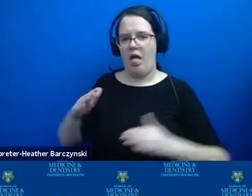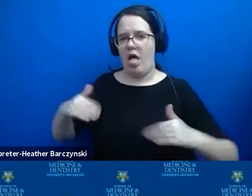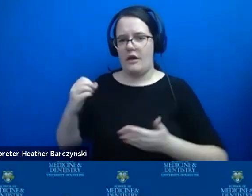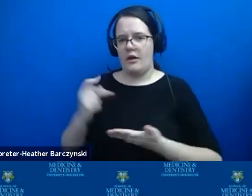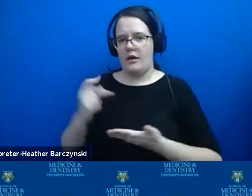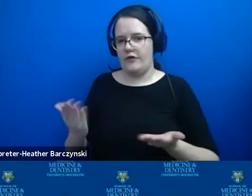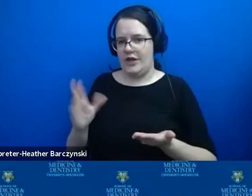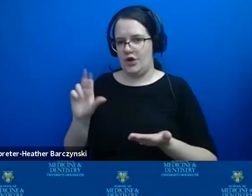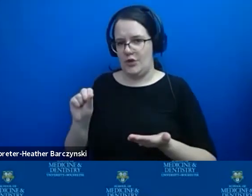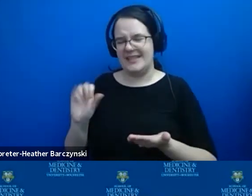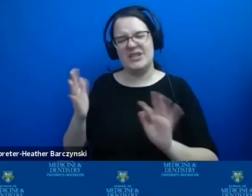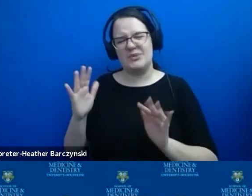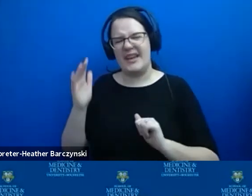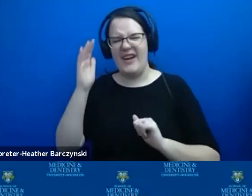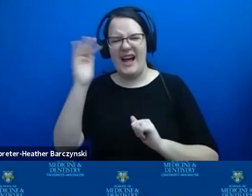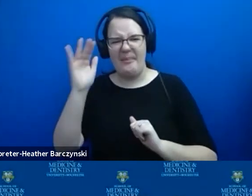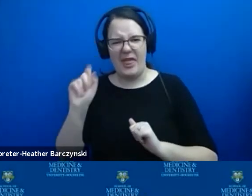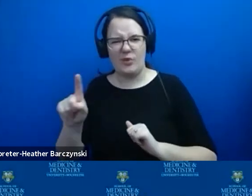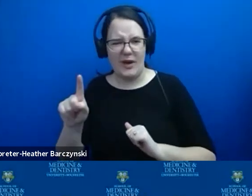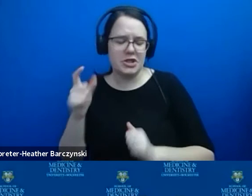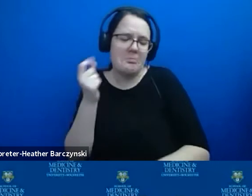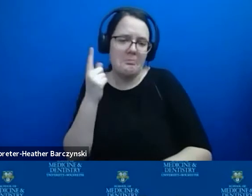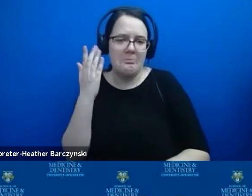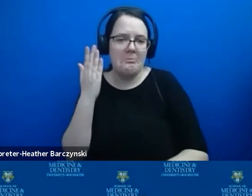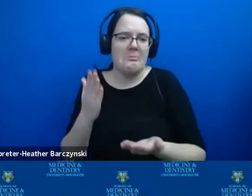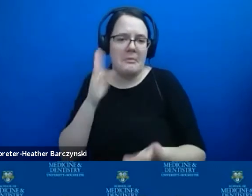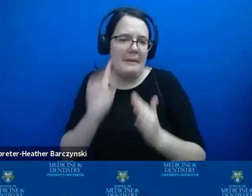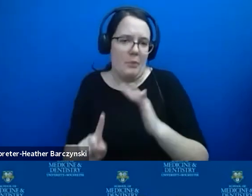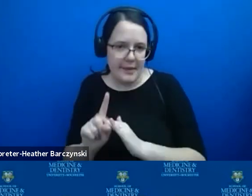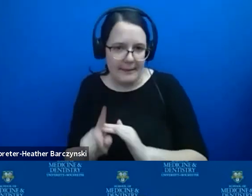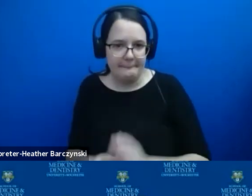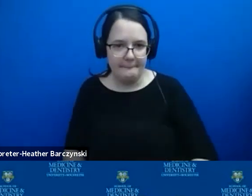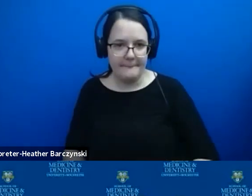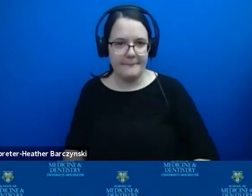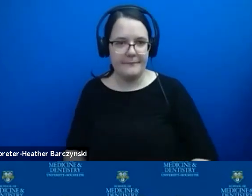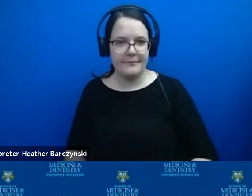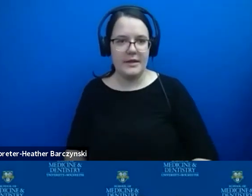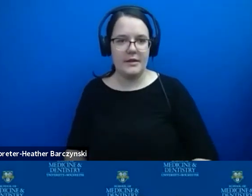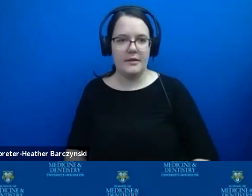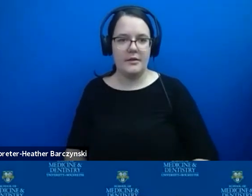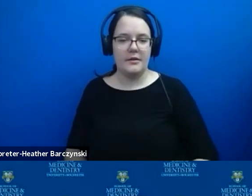bit of a hypothetical question but it's likely to come up so it's i guess the broadly just curious